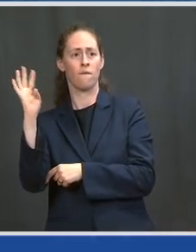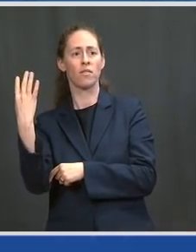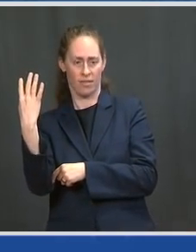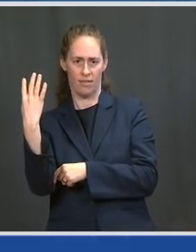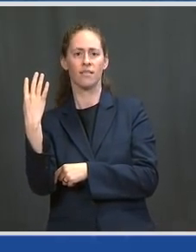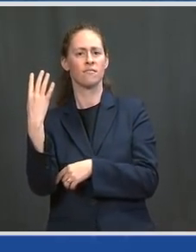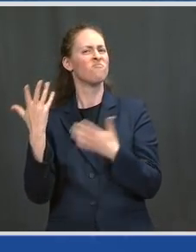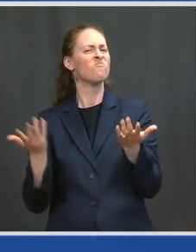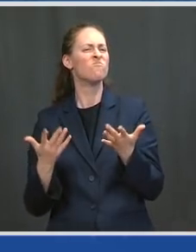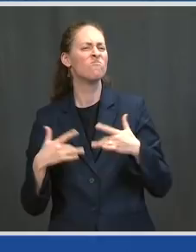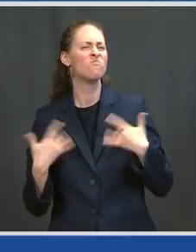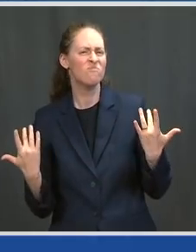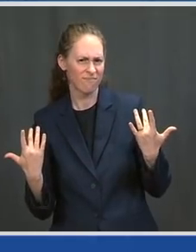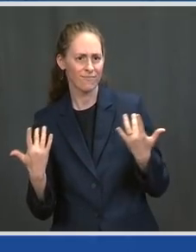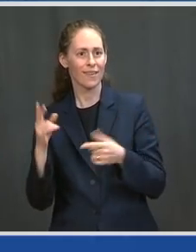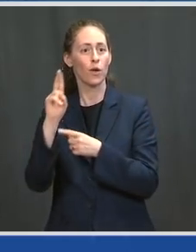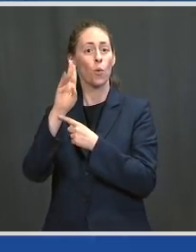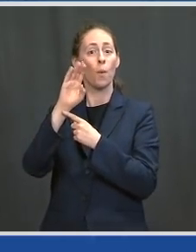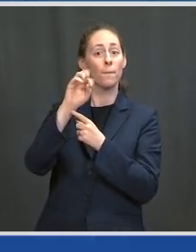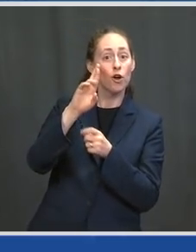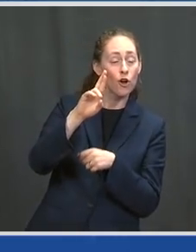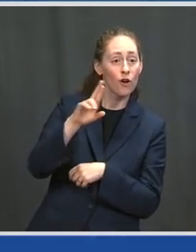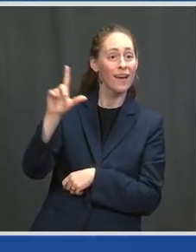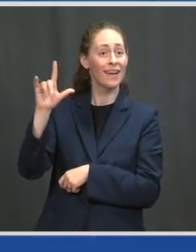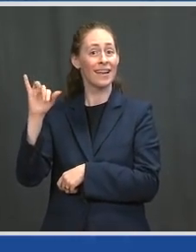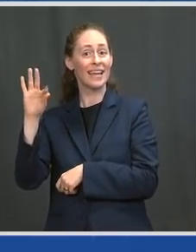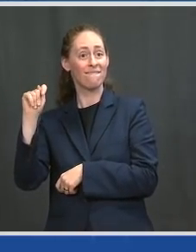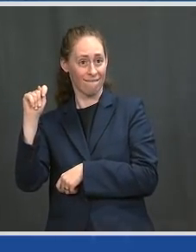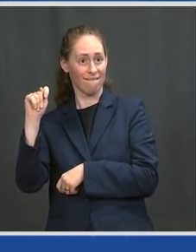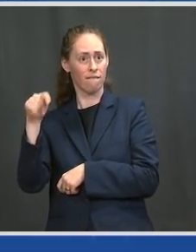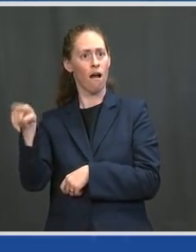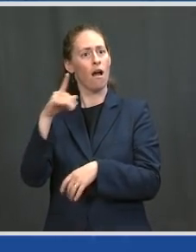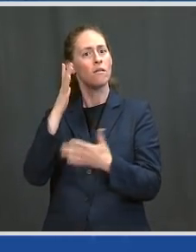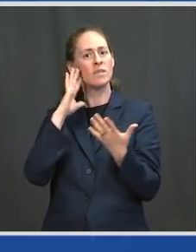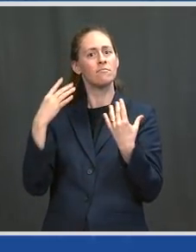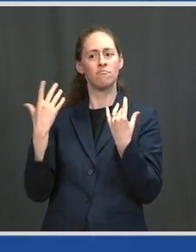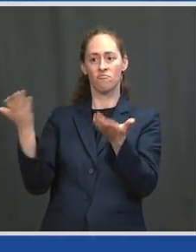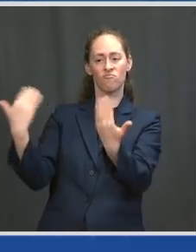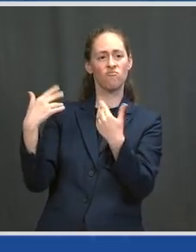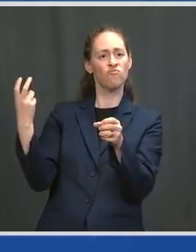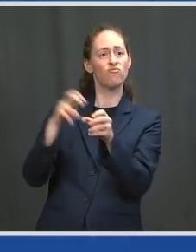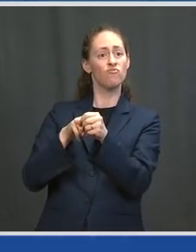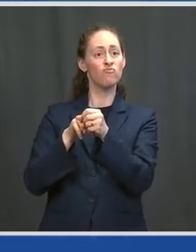are going to offer everyone in America free rides to and from vaccination sites.